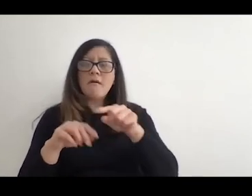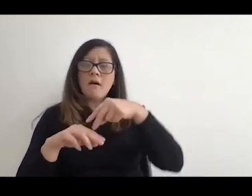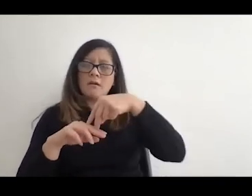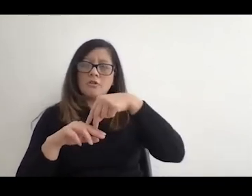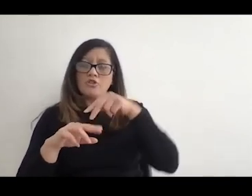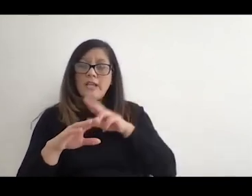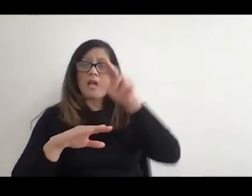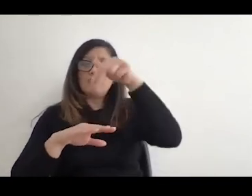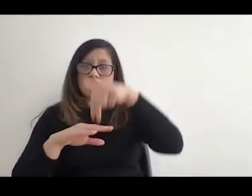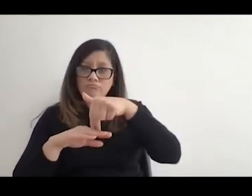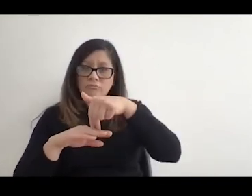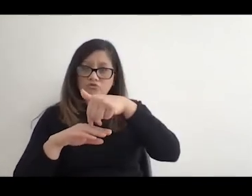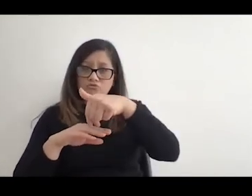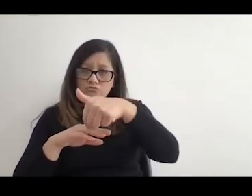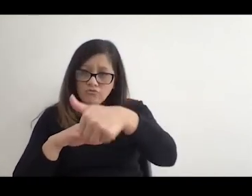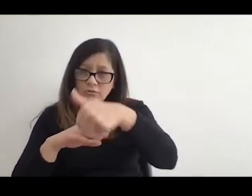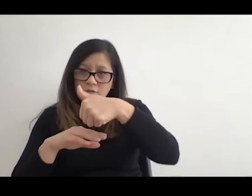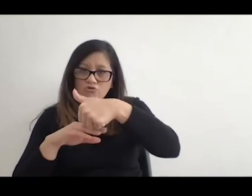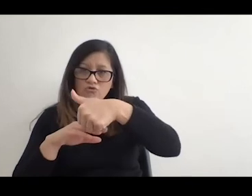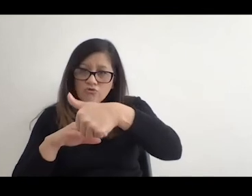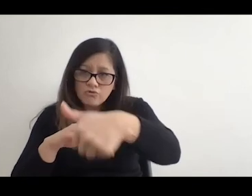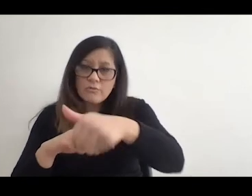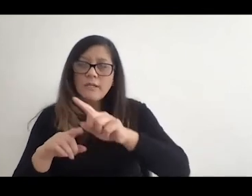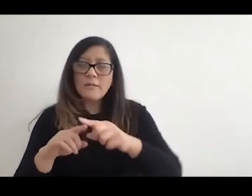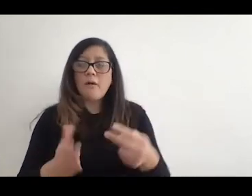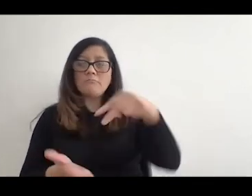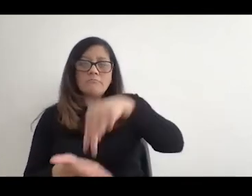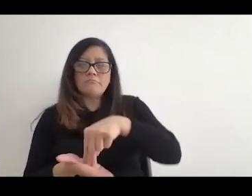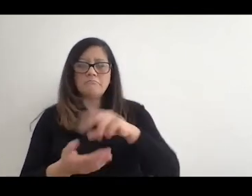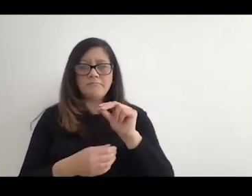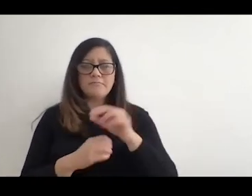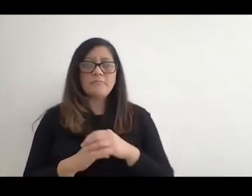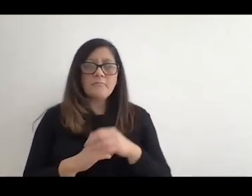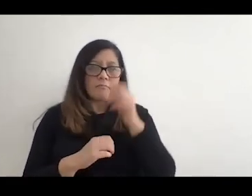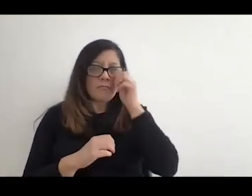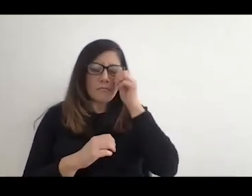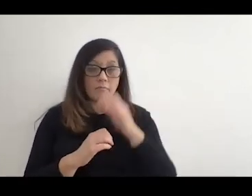She can drag her feet, but she's not able to actually stand straight up.